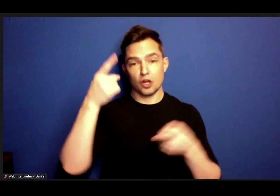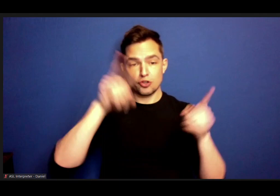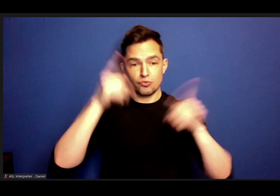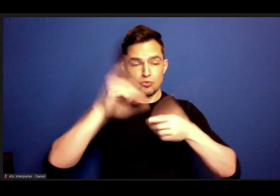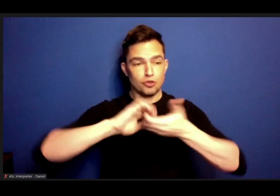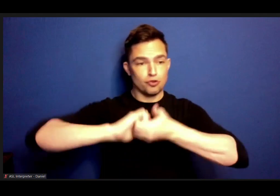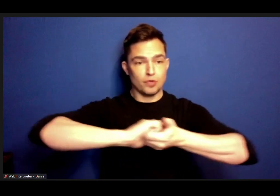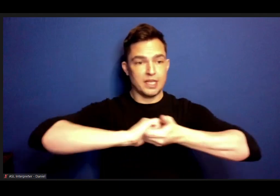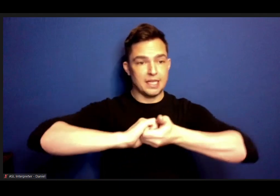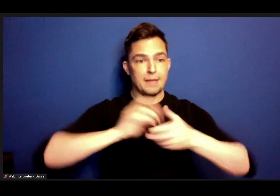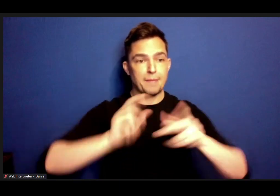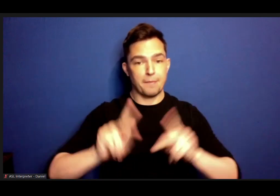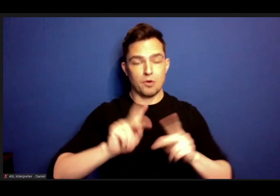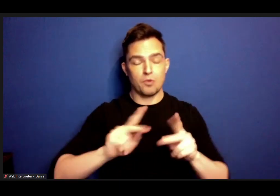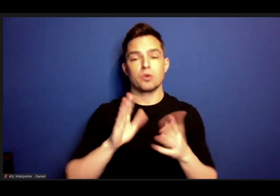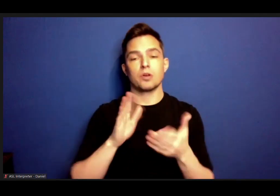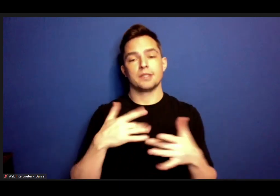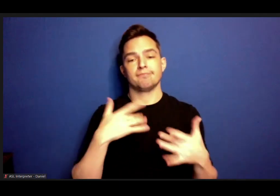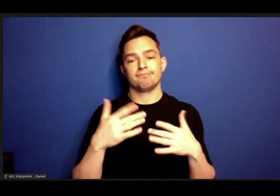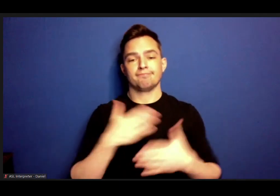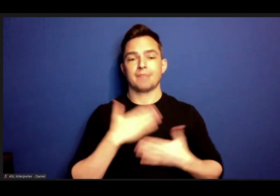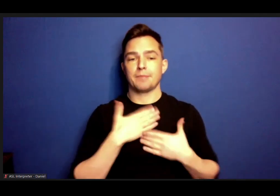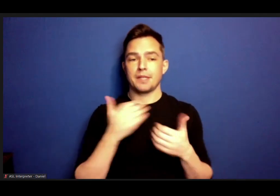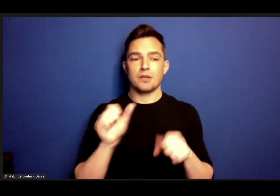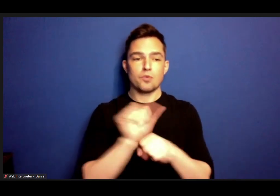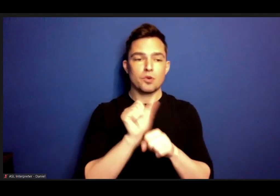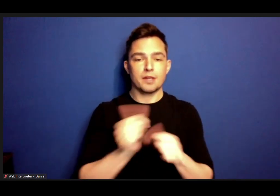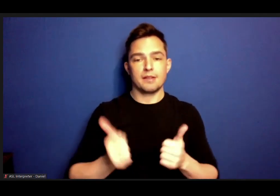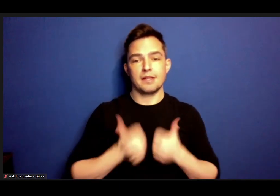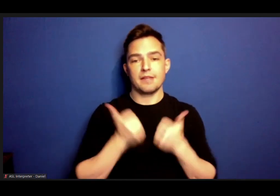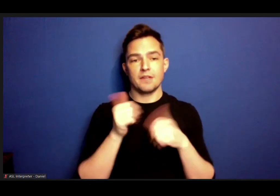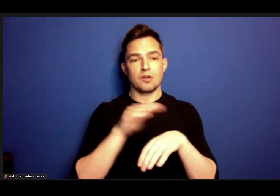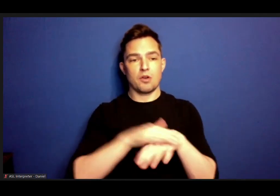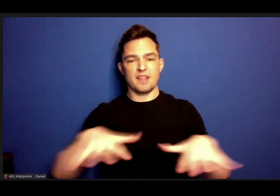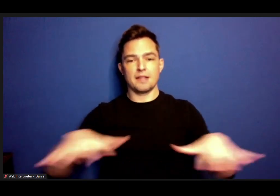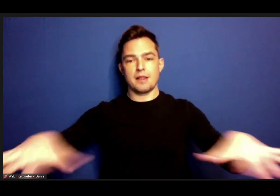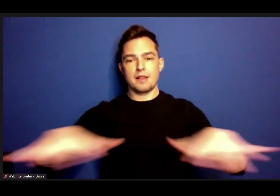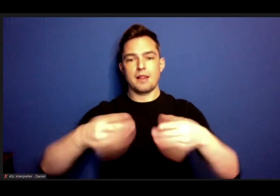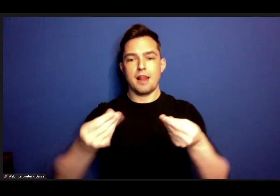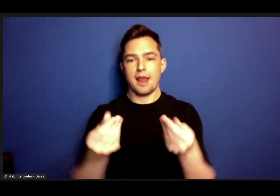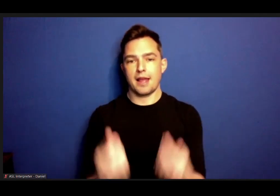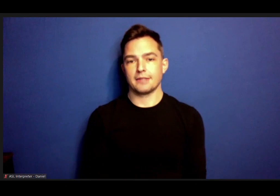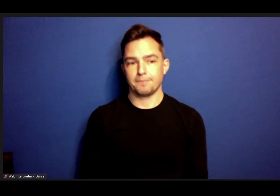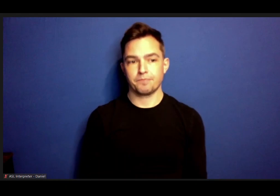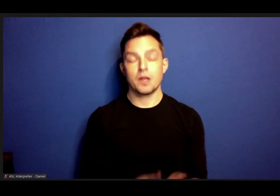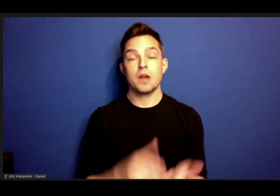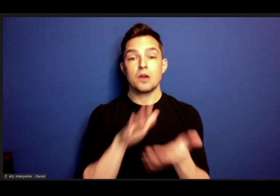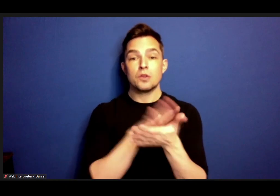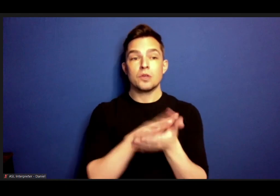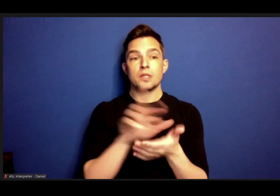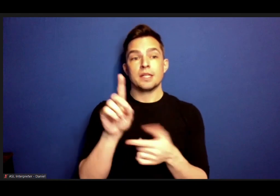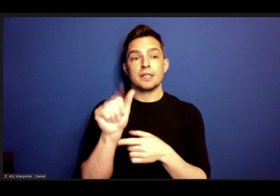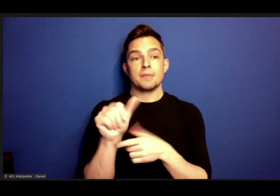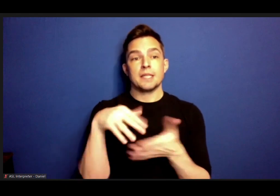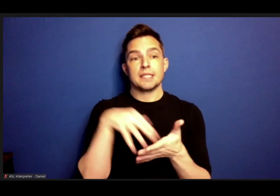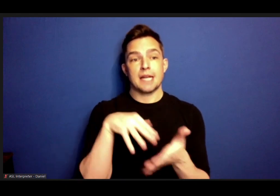working and living on this land. The School of Disability Studies has an undergraduate